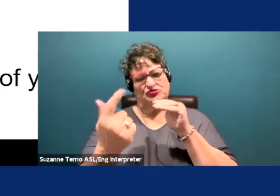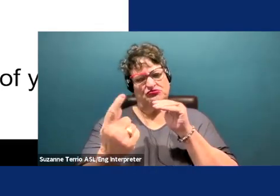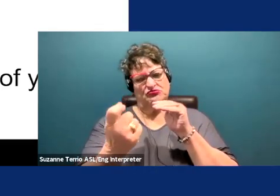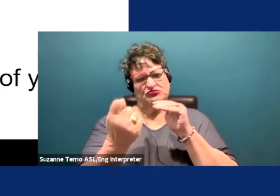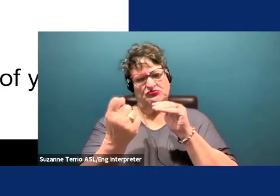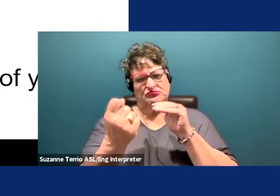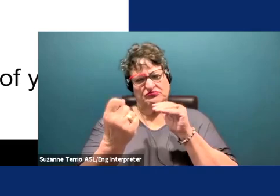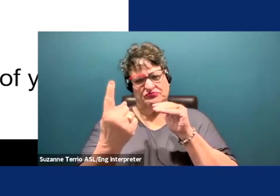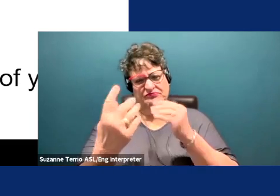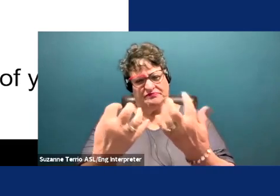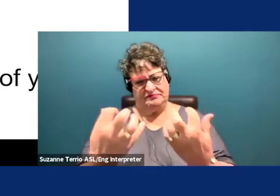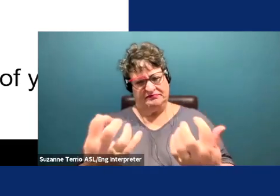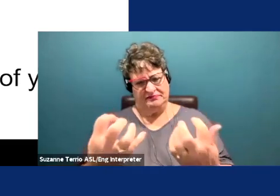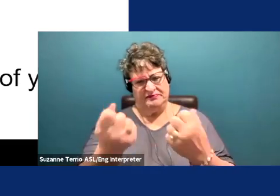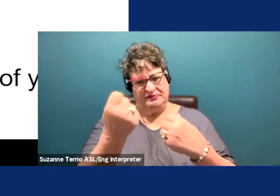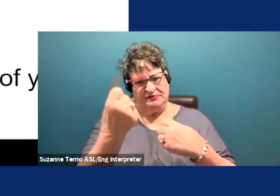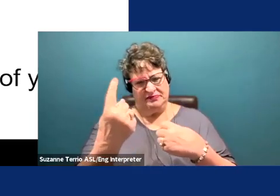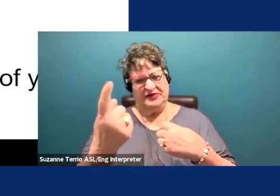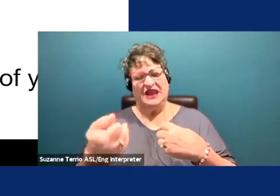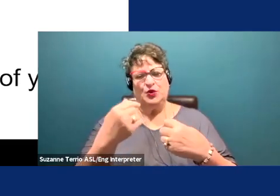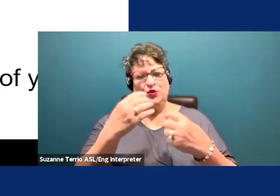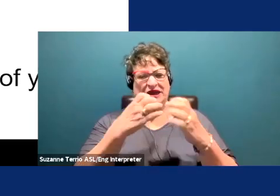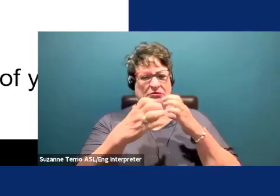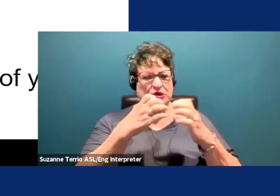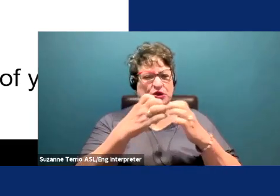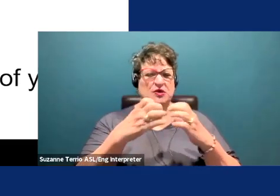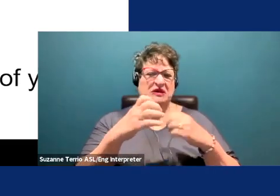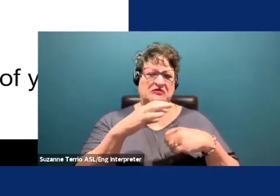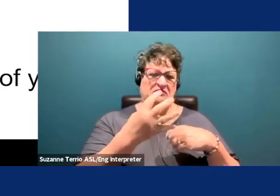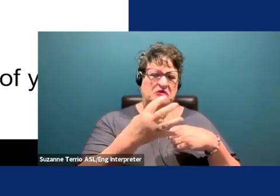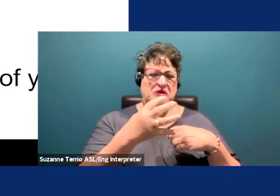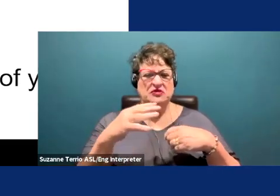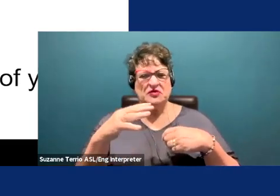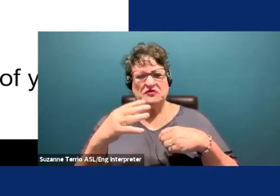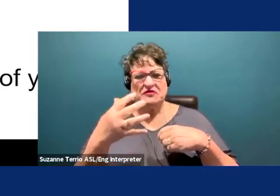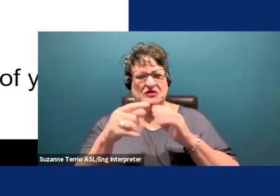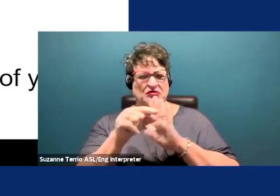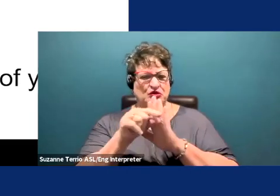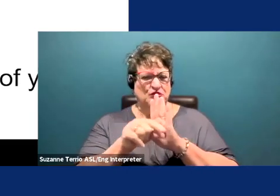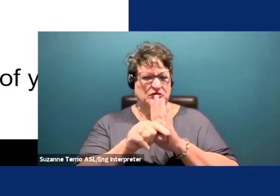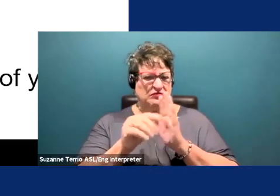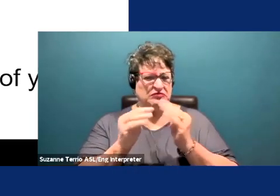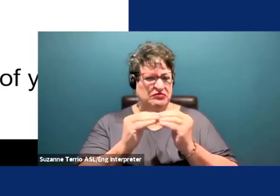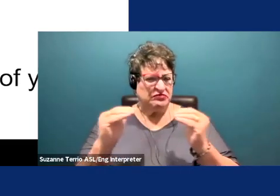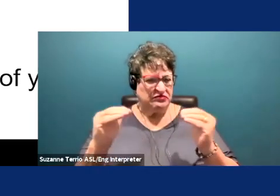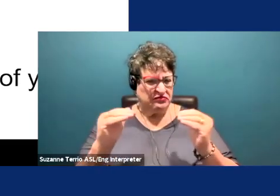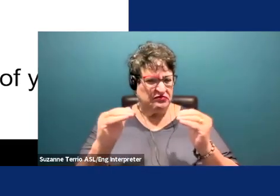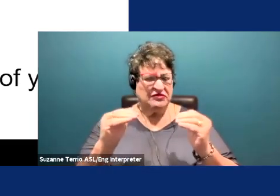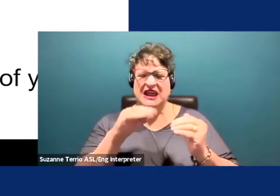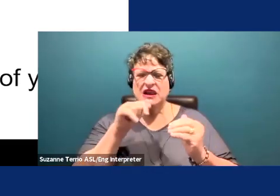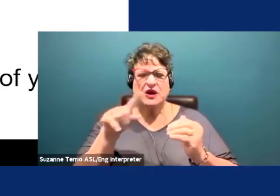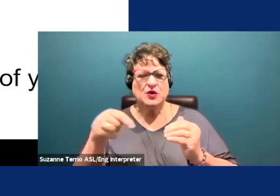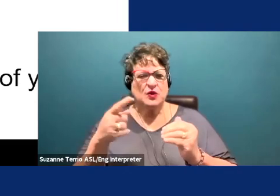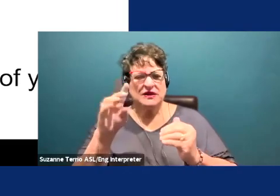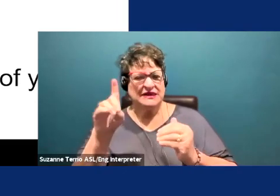to communicate at a fourth to fifth grade level, and it helps not just people with disabilities, but a whole range of people.